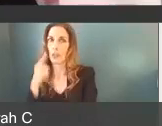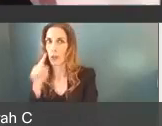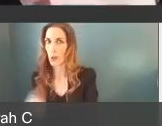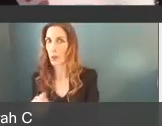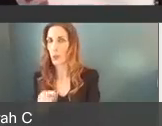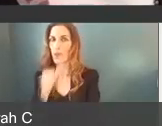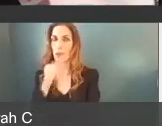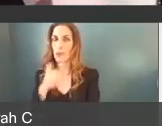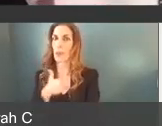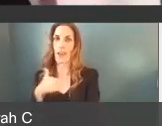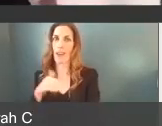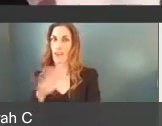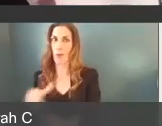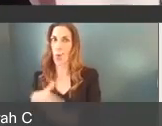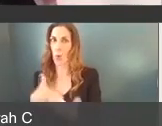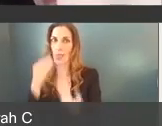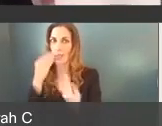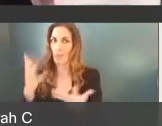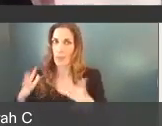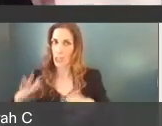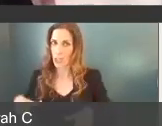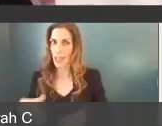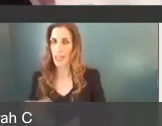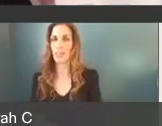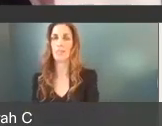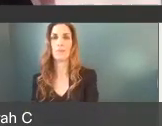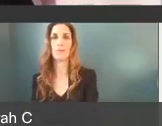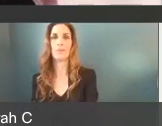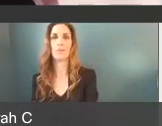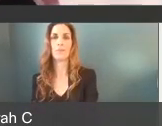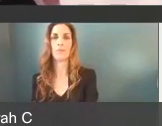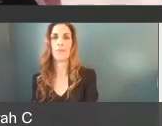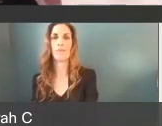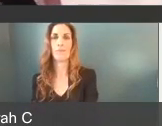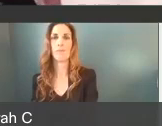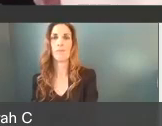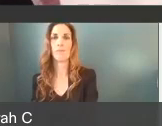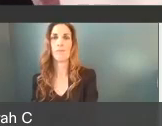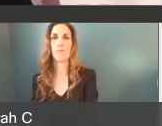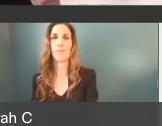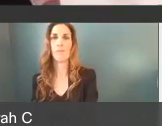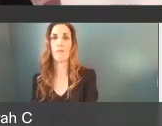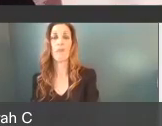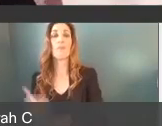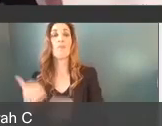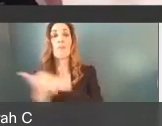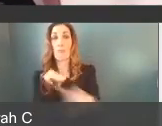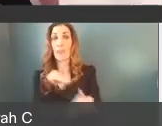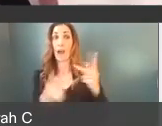all that information. So we'll be able to give you all of our County-run sites once we finalize